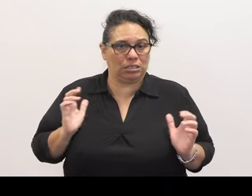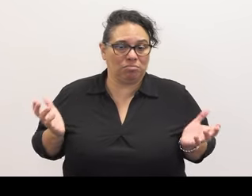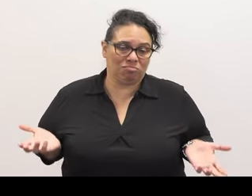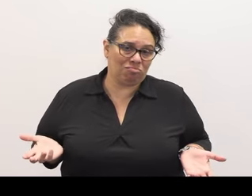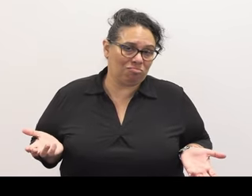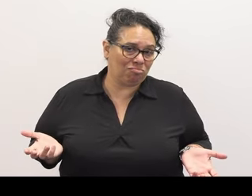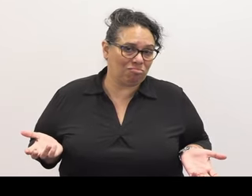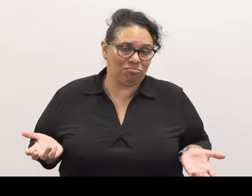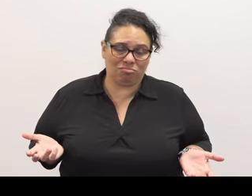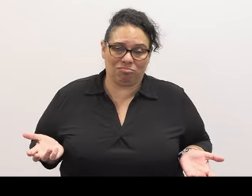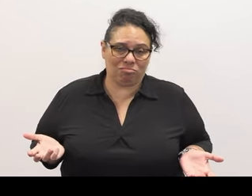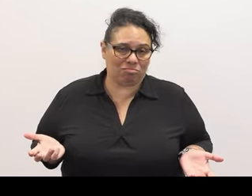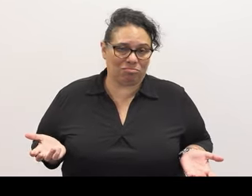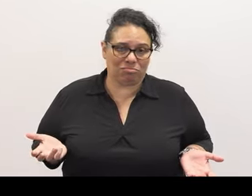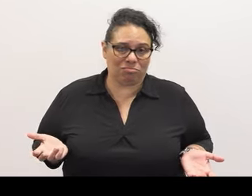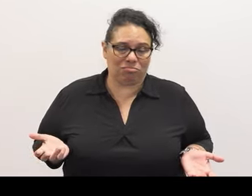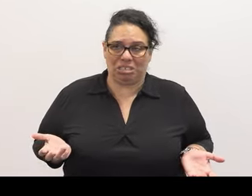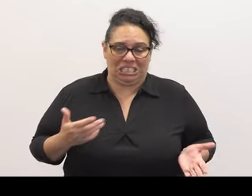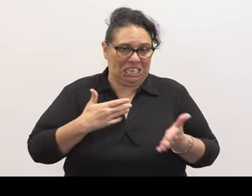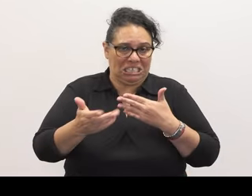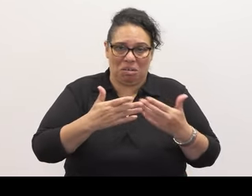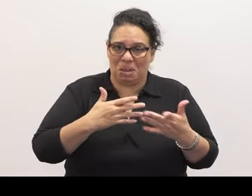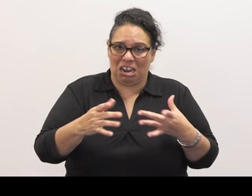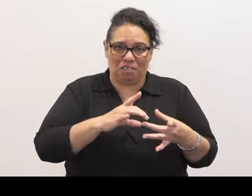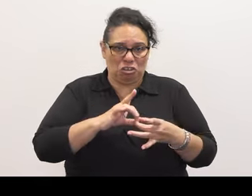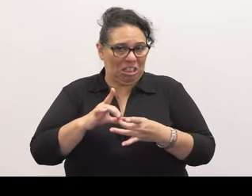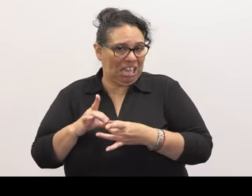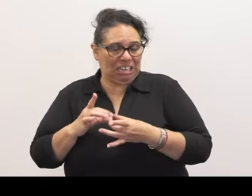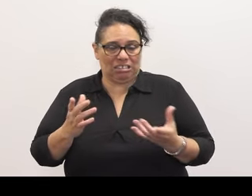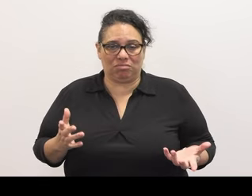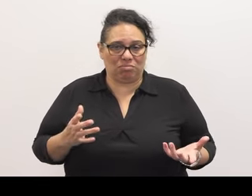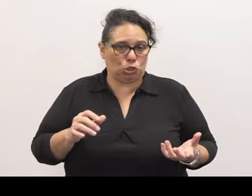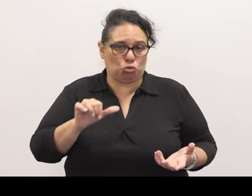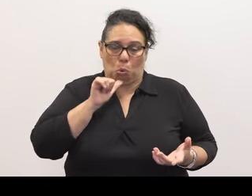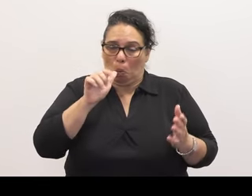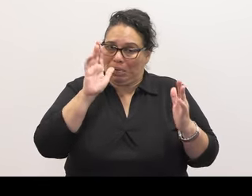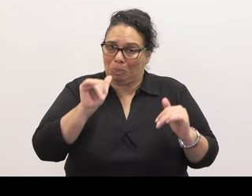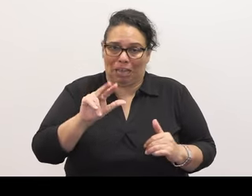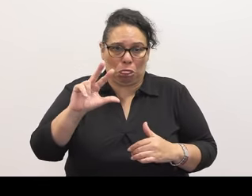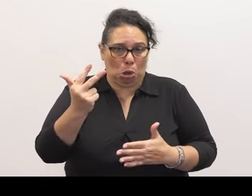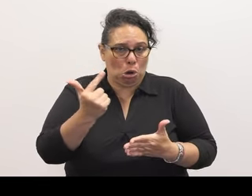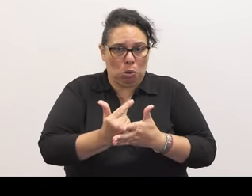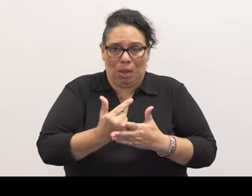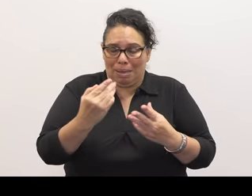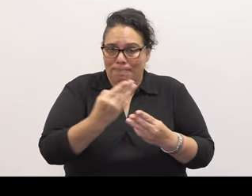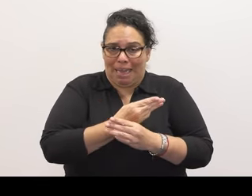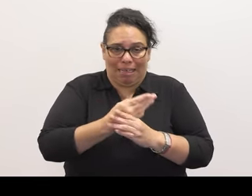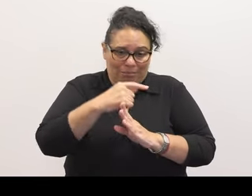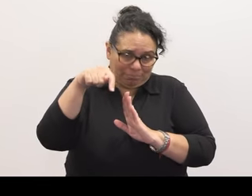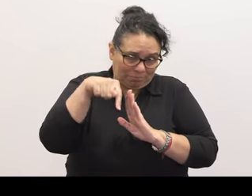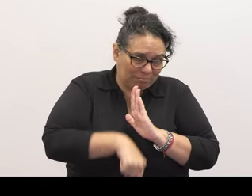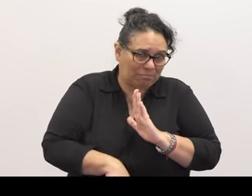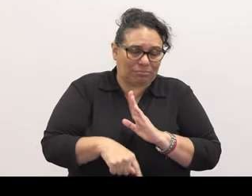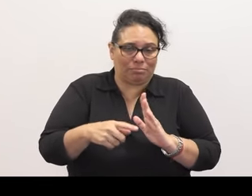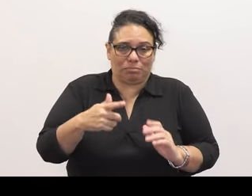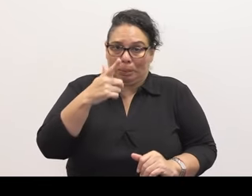don't expect a deep dive in a third grade math just because they're probably related. If you say you wanna focus on fourth grade math,